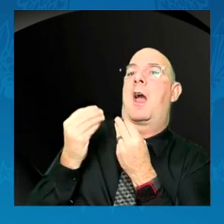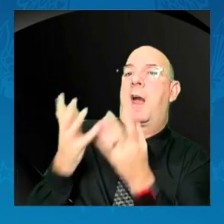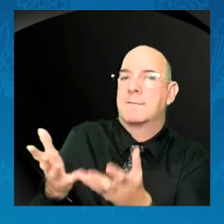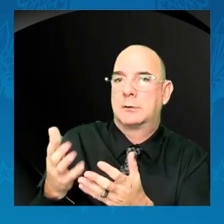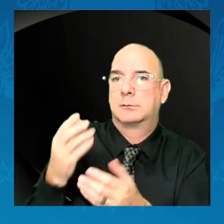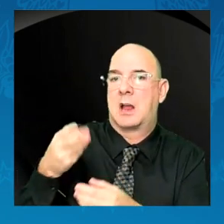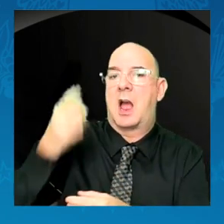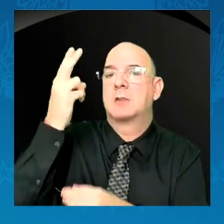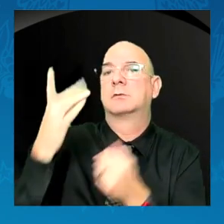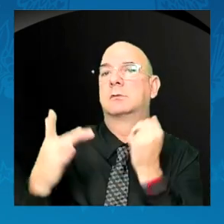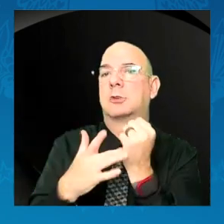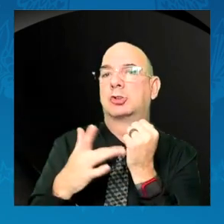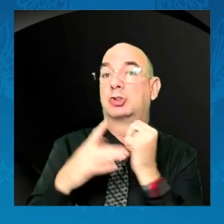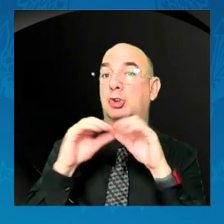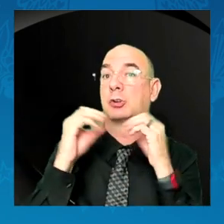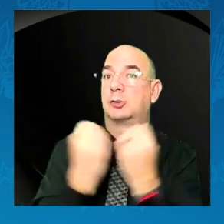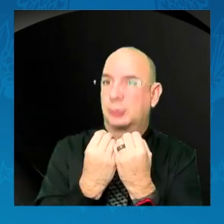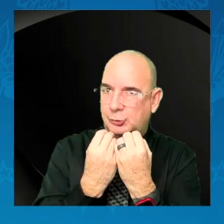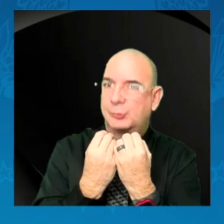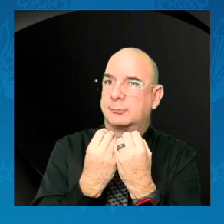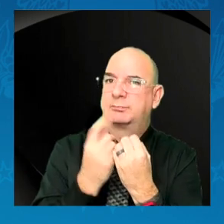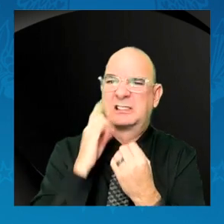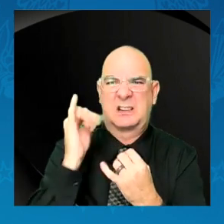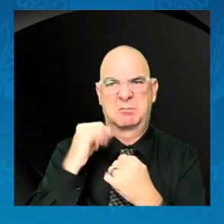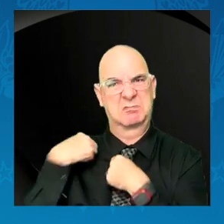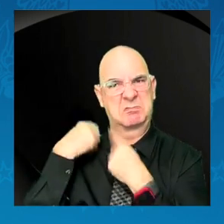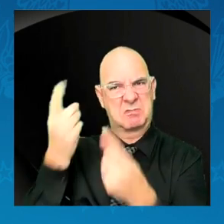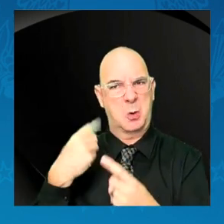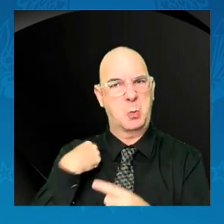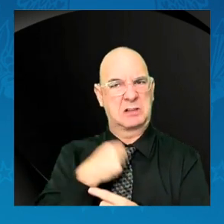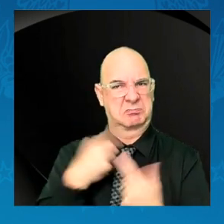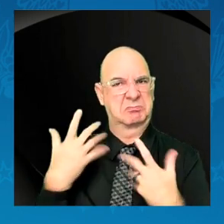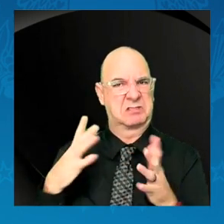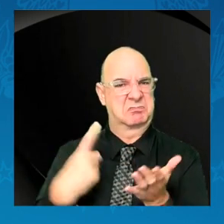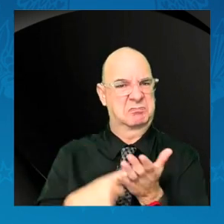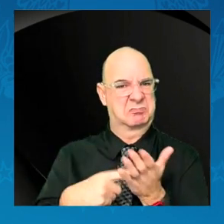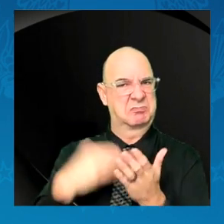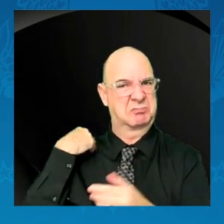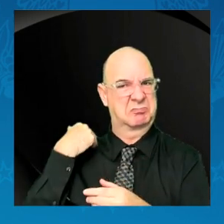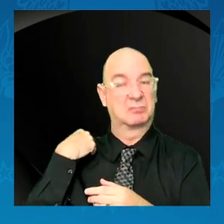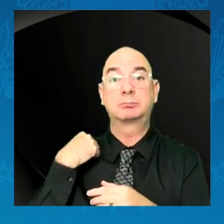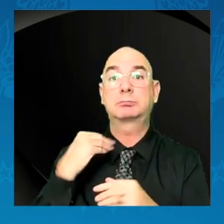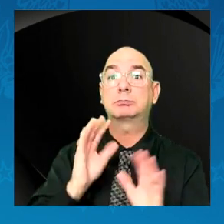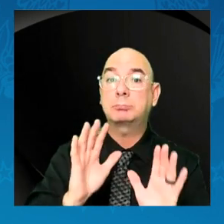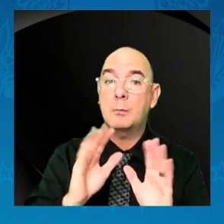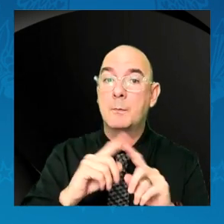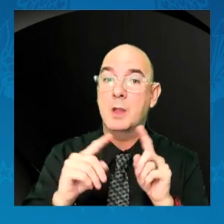So finally, I just I also want to stress that was we engage in recruitment and retention of STEM professionals.